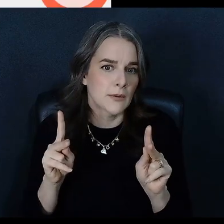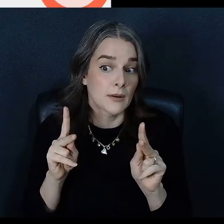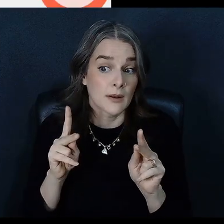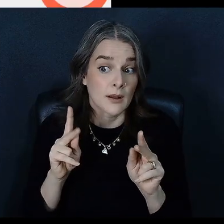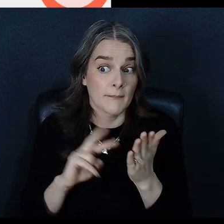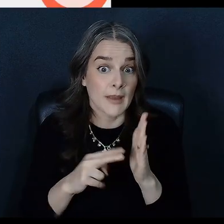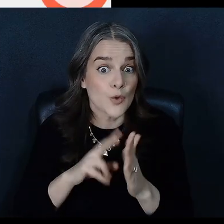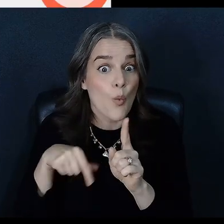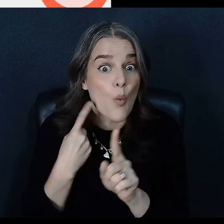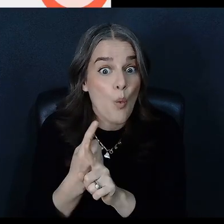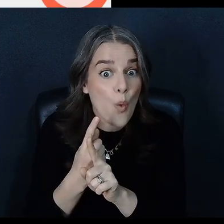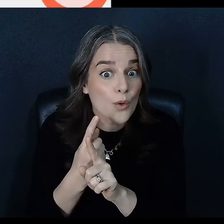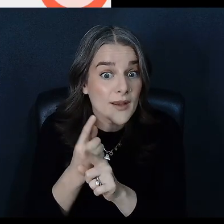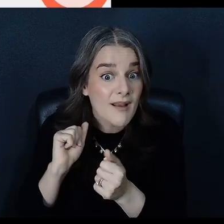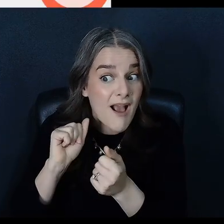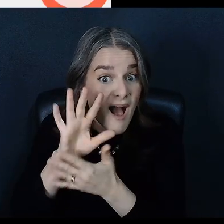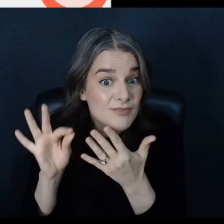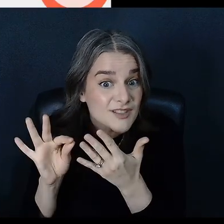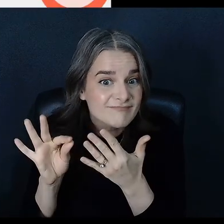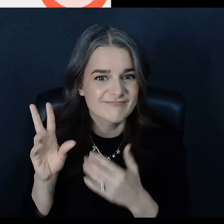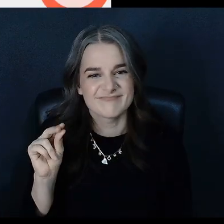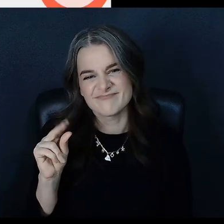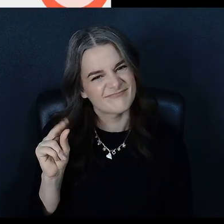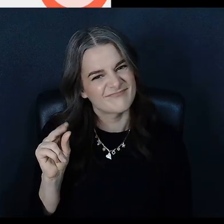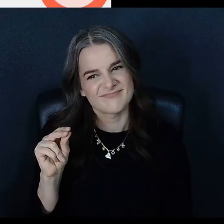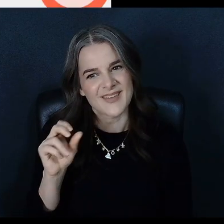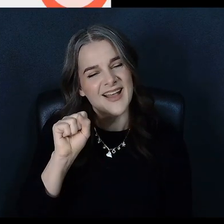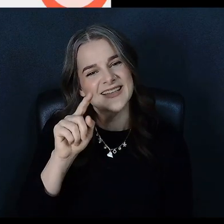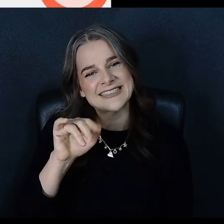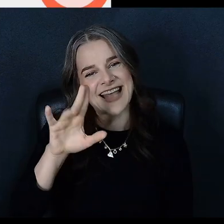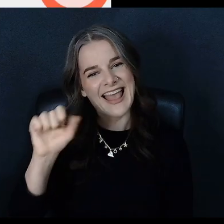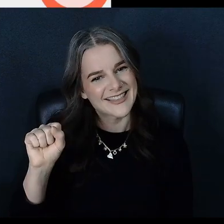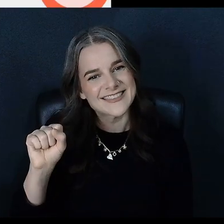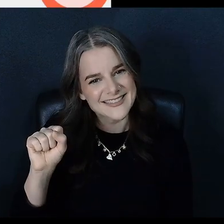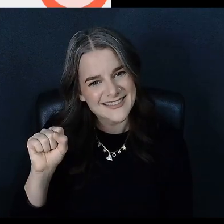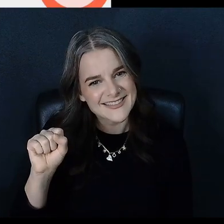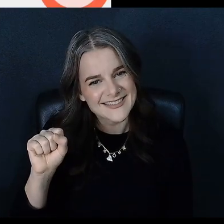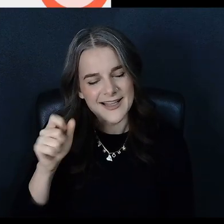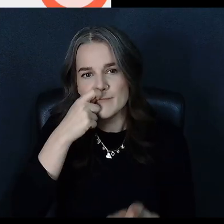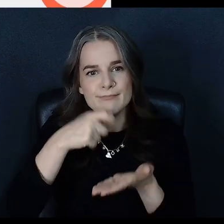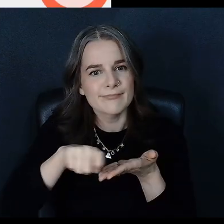to access a touch device. There are styluses. There are pointers, lots of options out there.